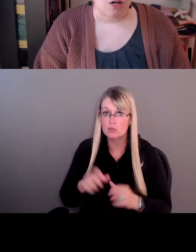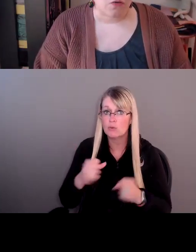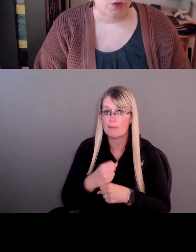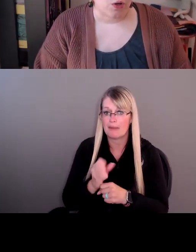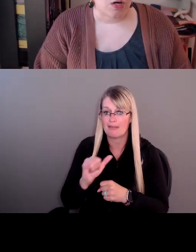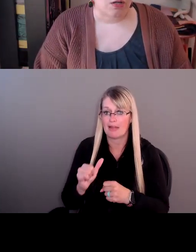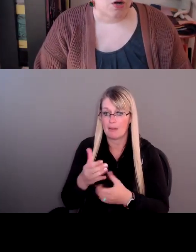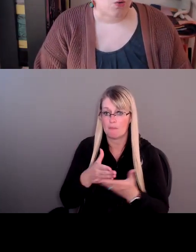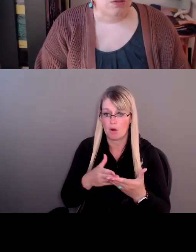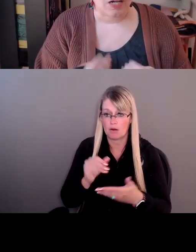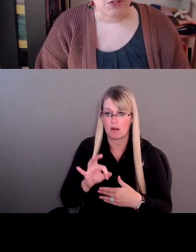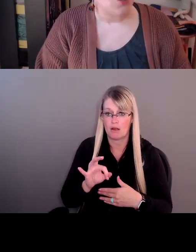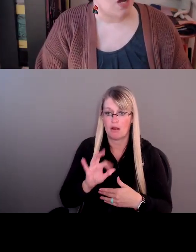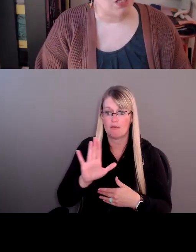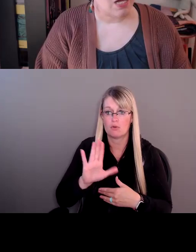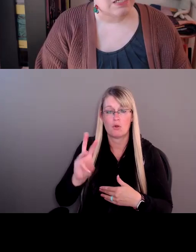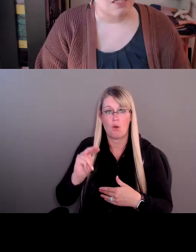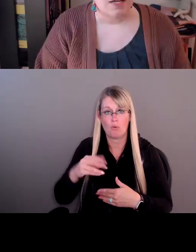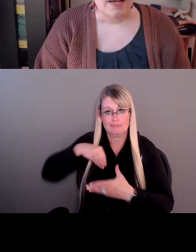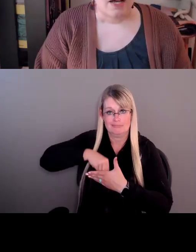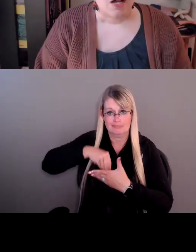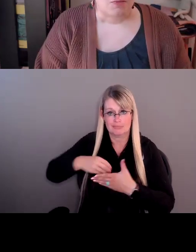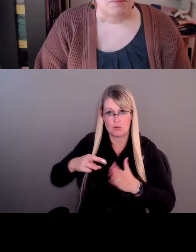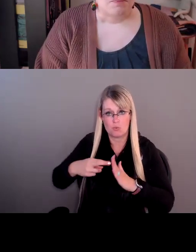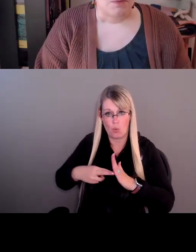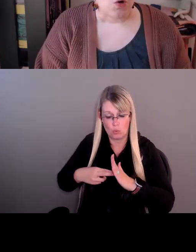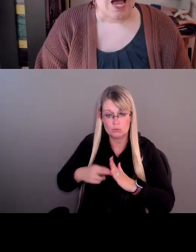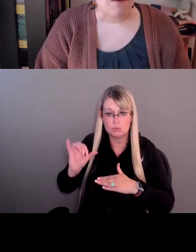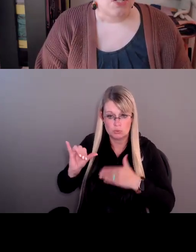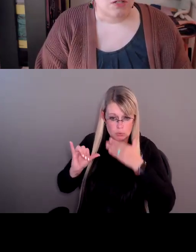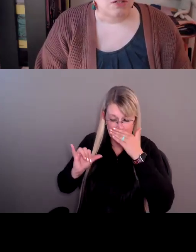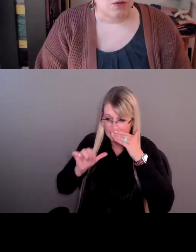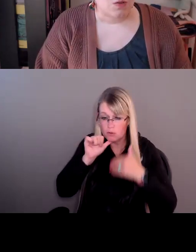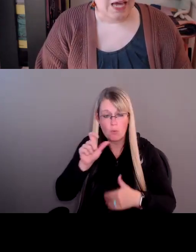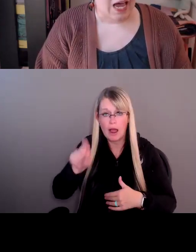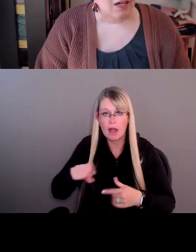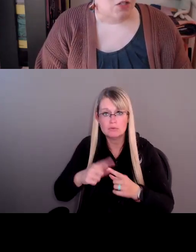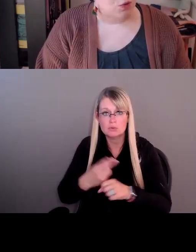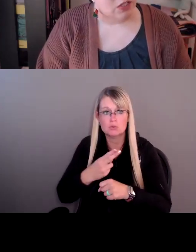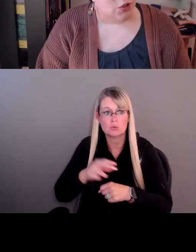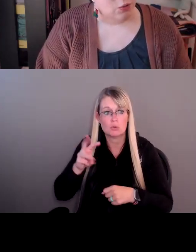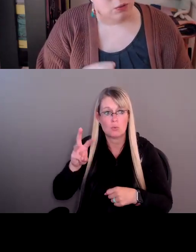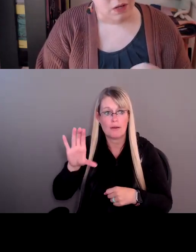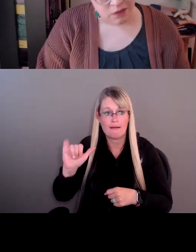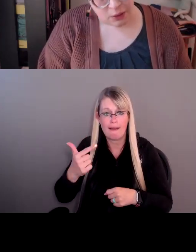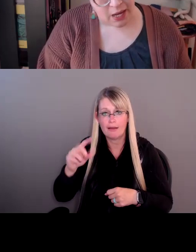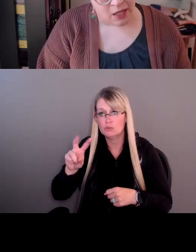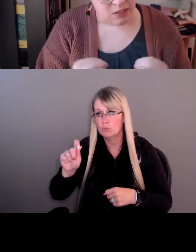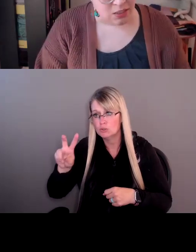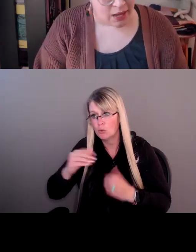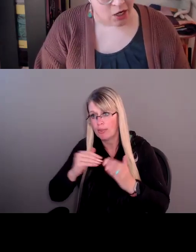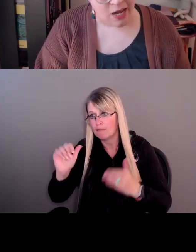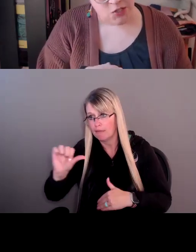of your own kind of N-terminal guidelines you don't have to use 2.2 level AA to the letter as